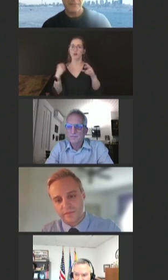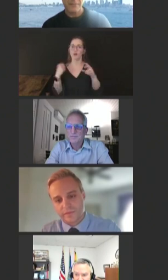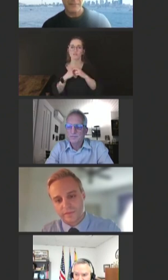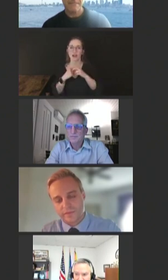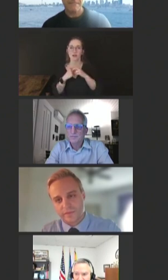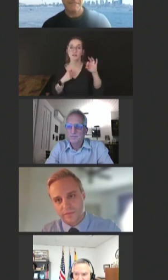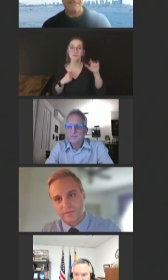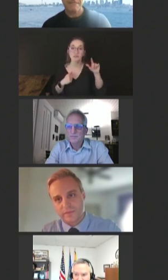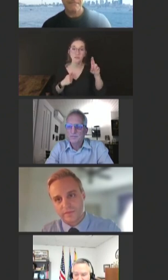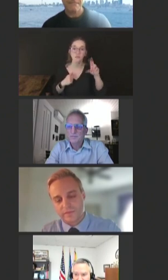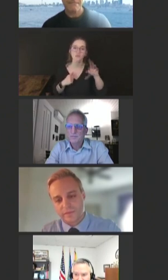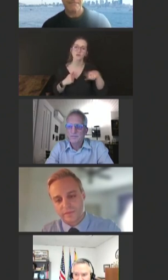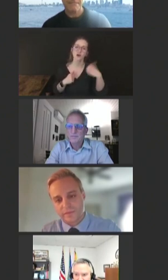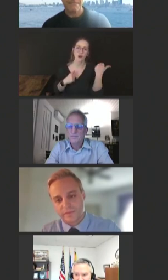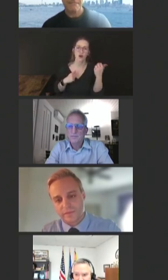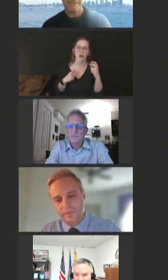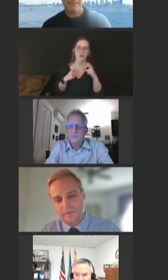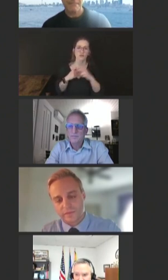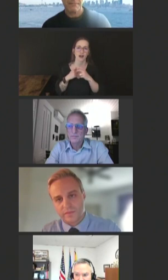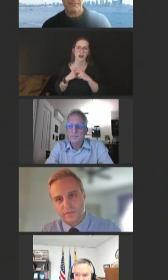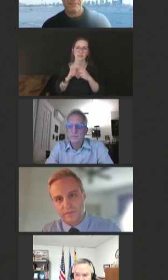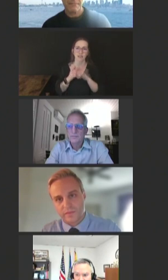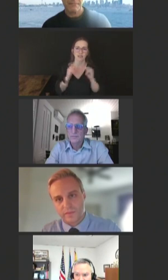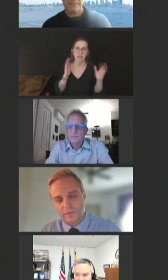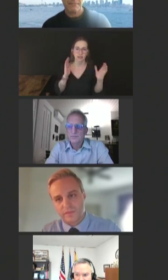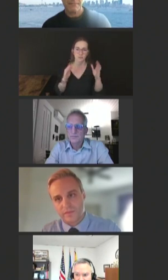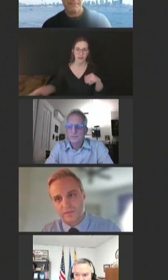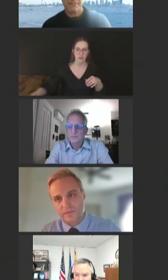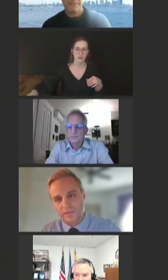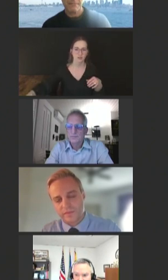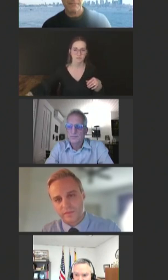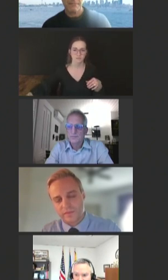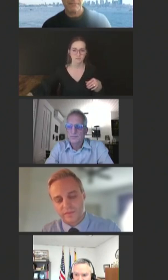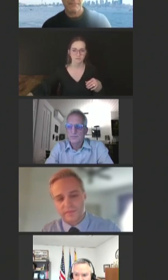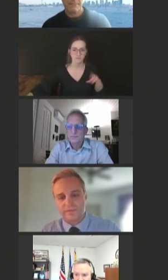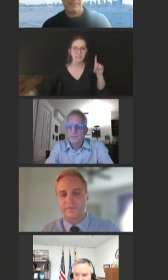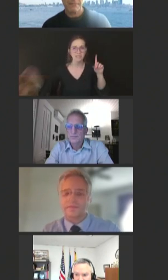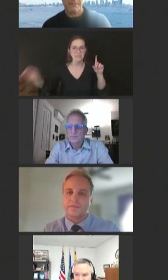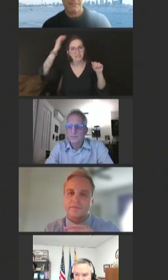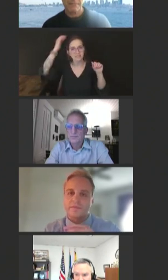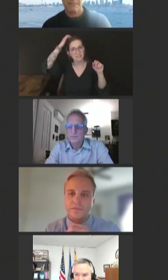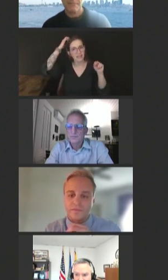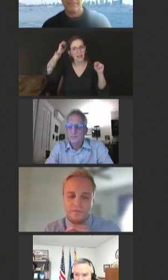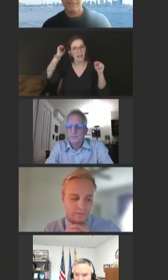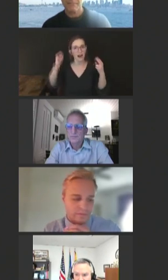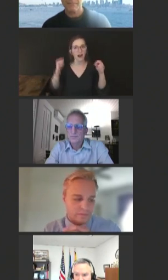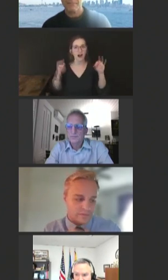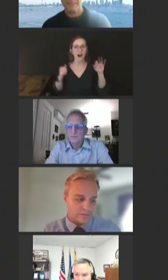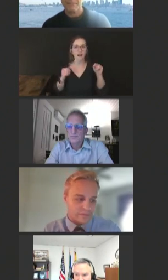Daniel Hoft: I'm just not sure the flu is a good model of comparison, since there's so much preexisting [unintelligible].